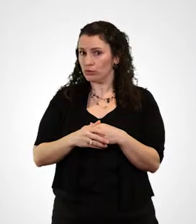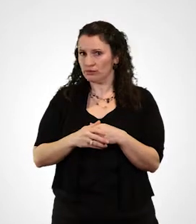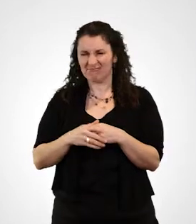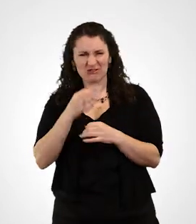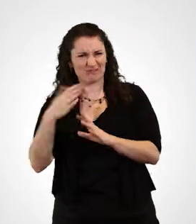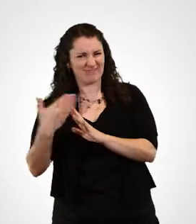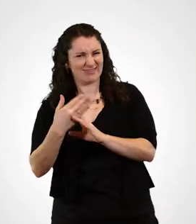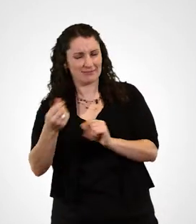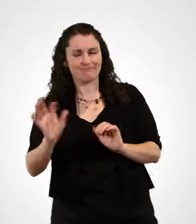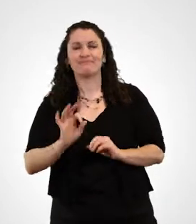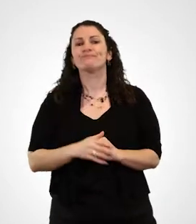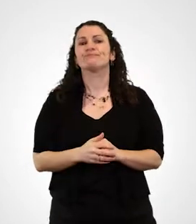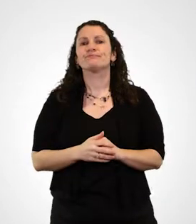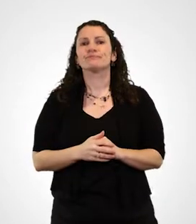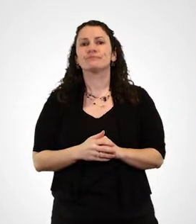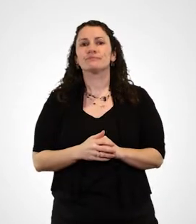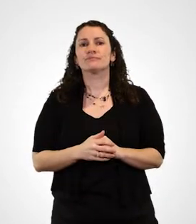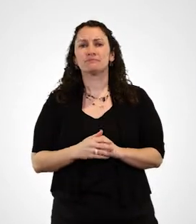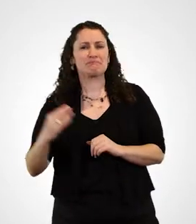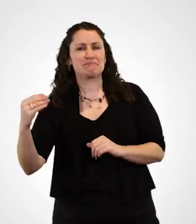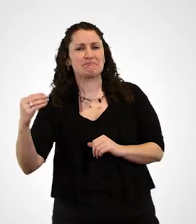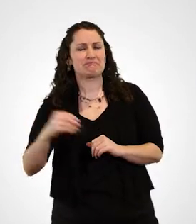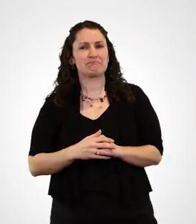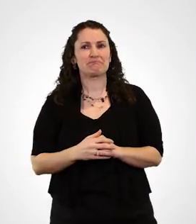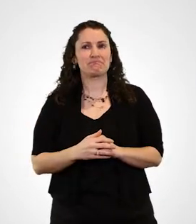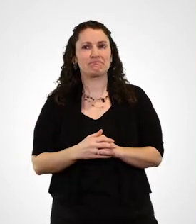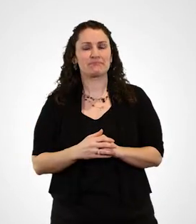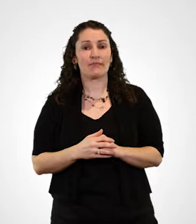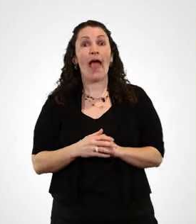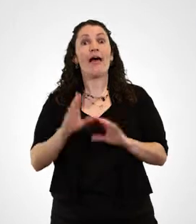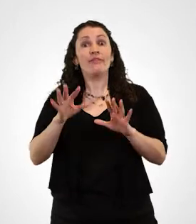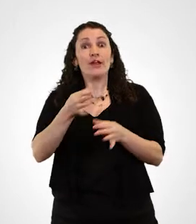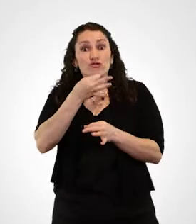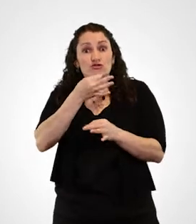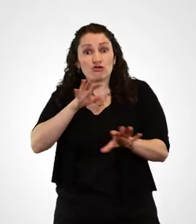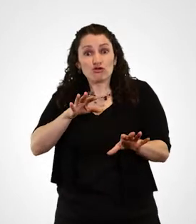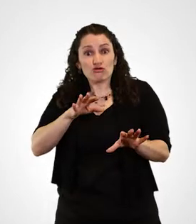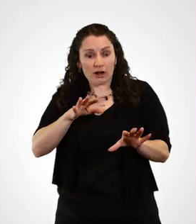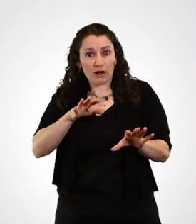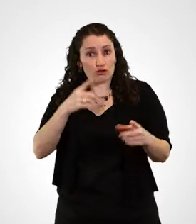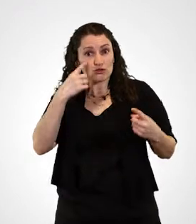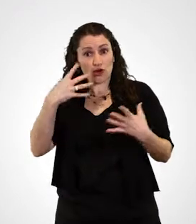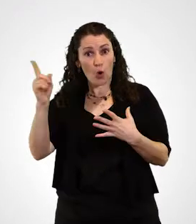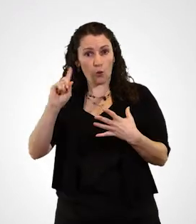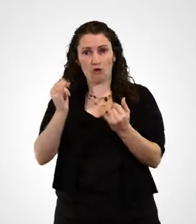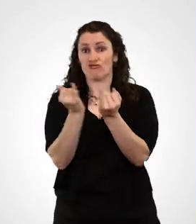and the children pulled out their race cars from their backpacks.